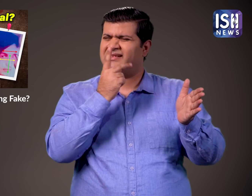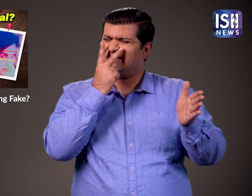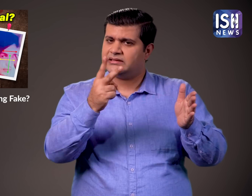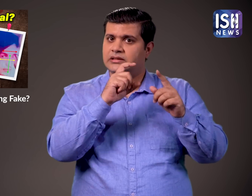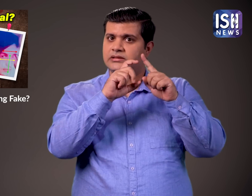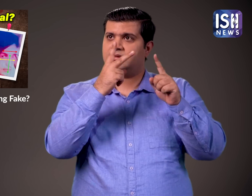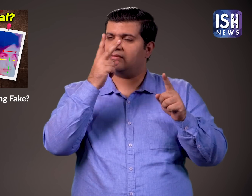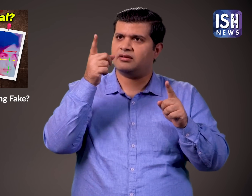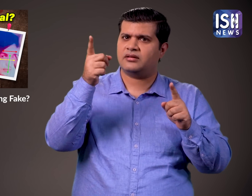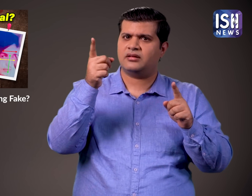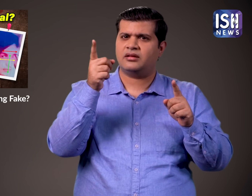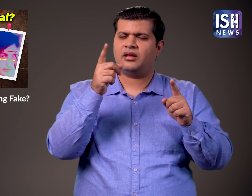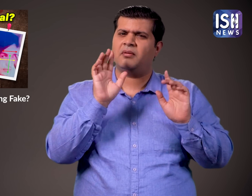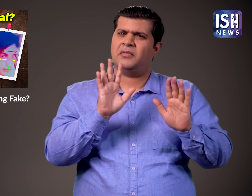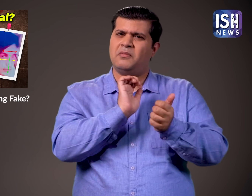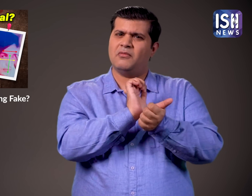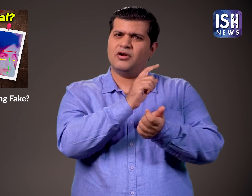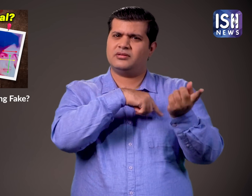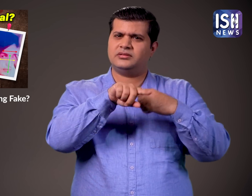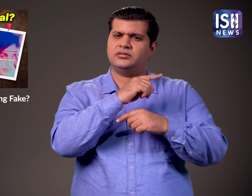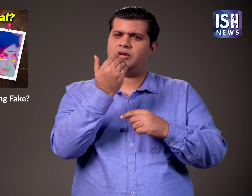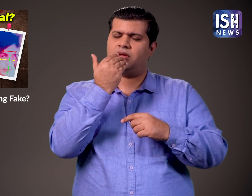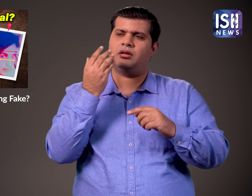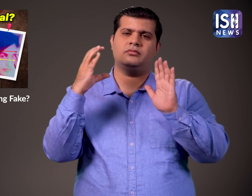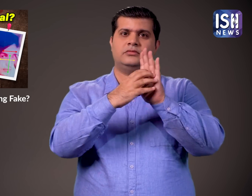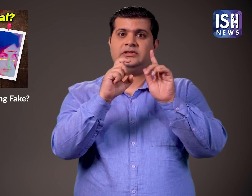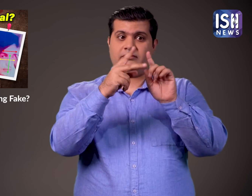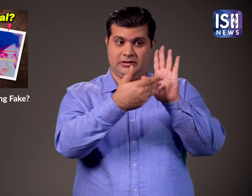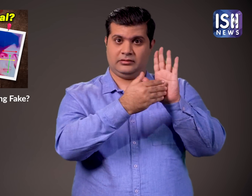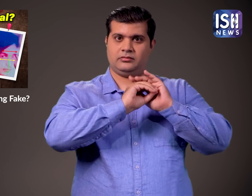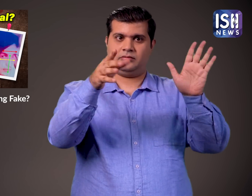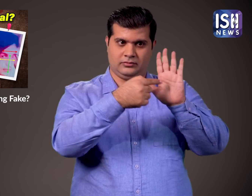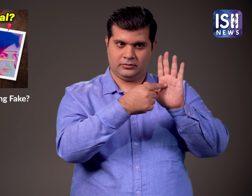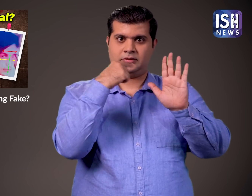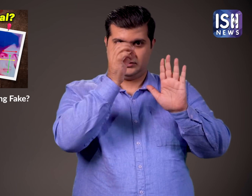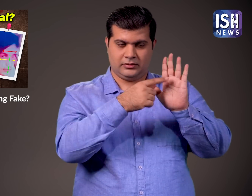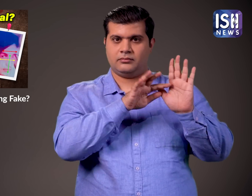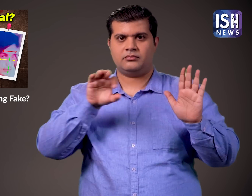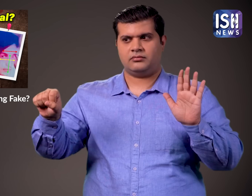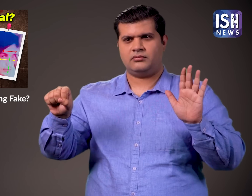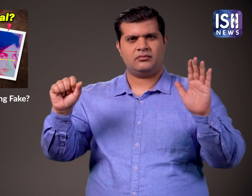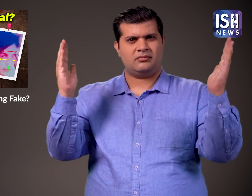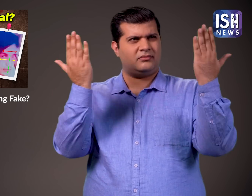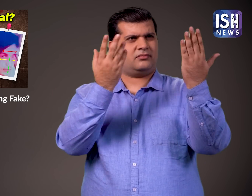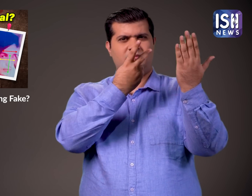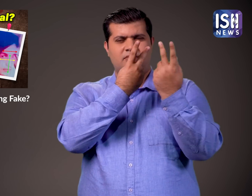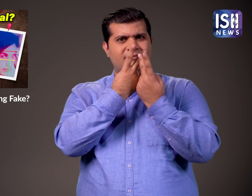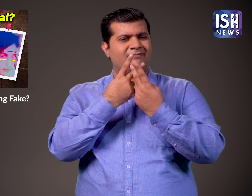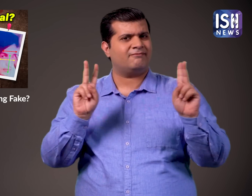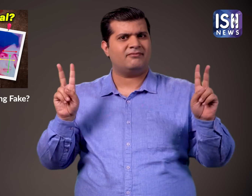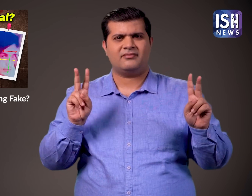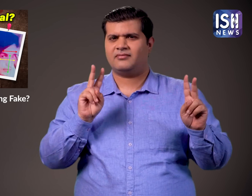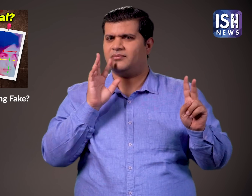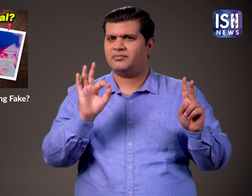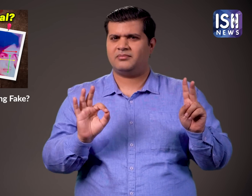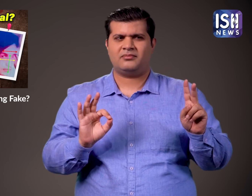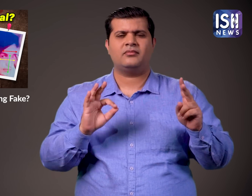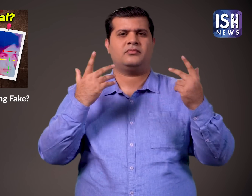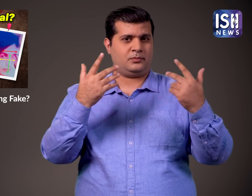He asked, didn’t the police clearly see the footage and his son’s picture before arresting him? They look completely different.